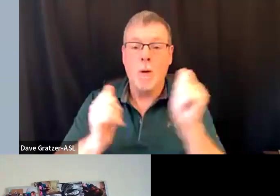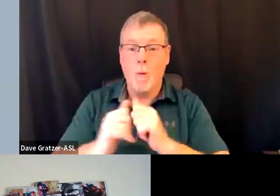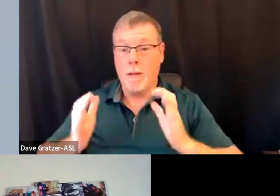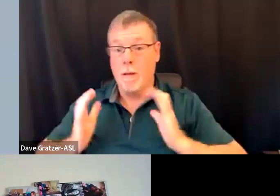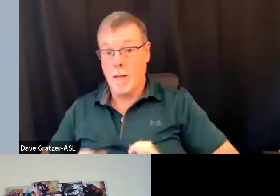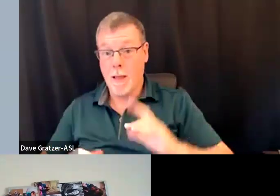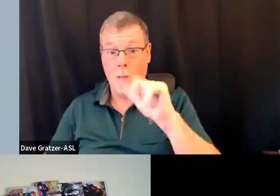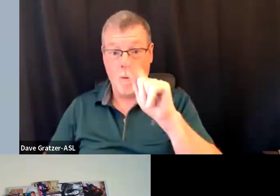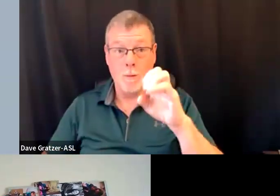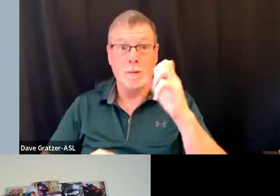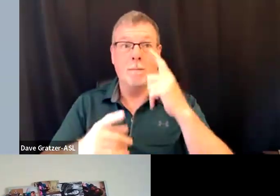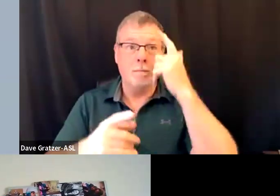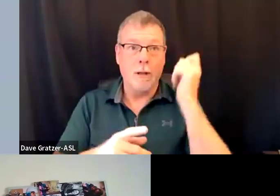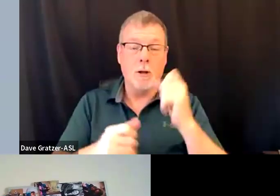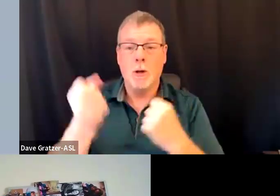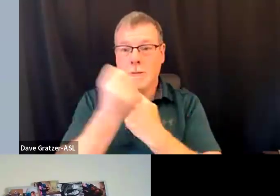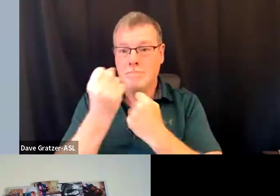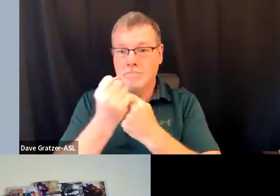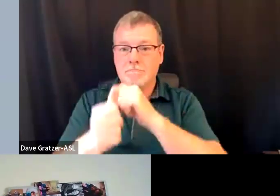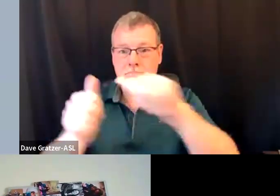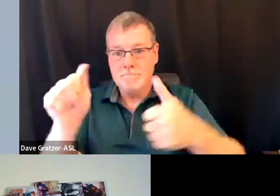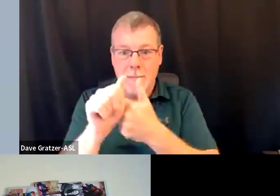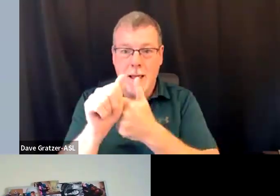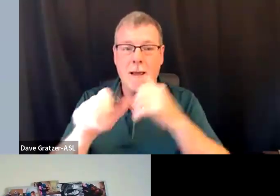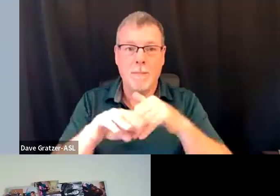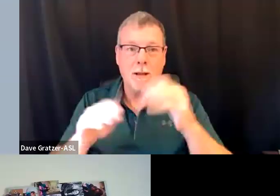Do the sub-assessment notes back up in the services in a more concise way?"